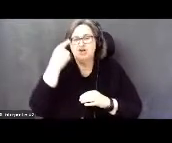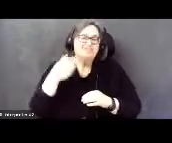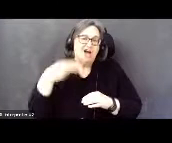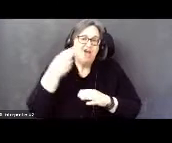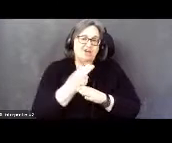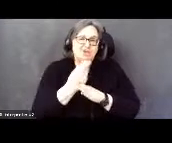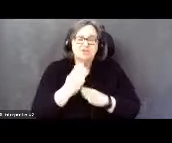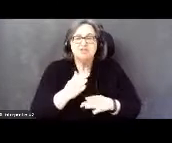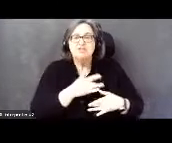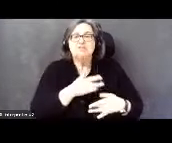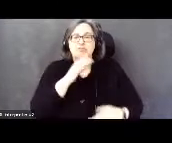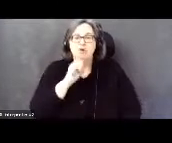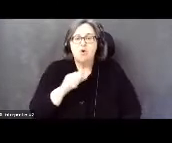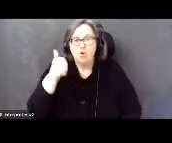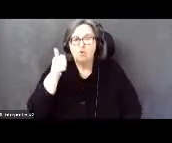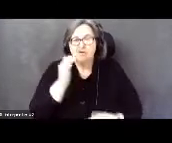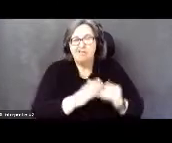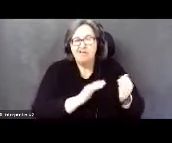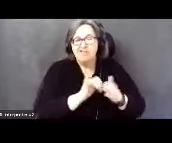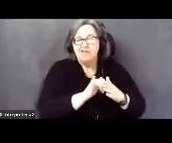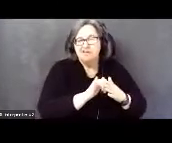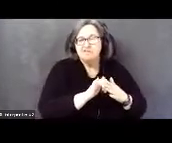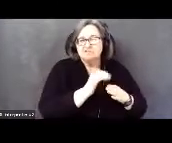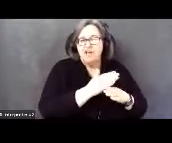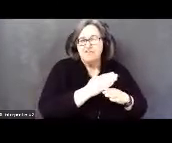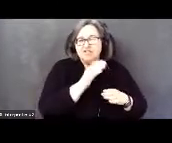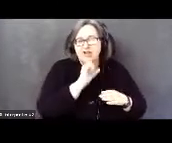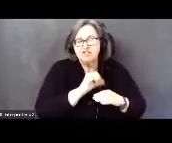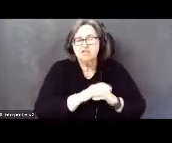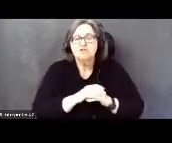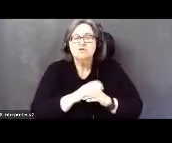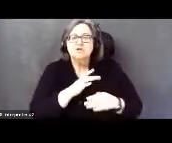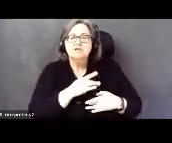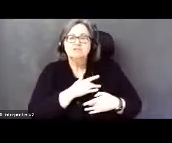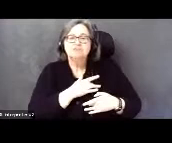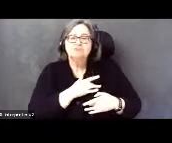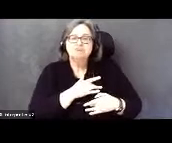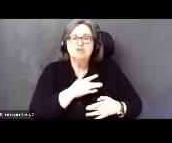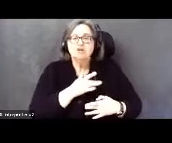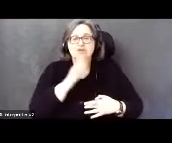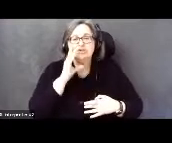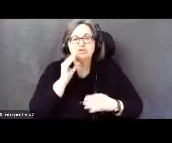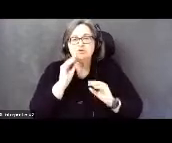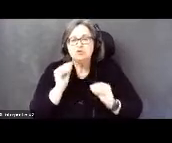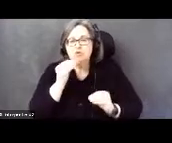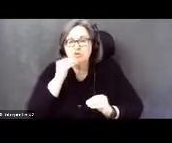older than that particular population. They are experiencing homelessness and chronic